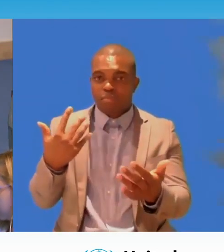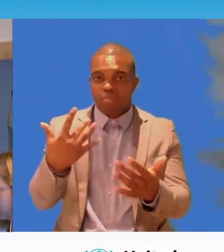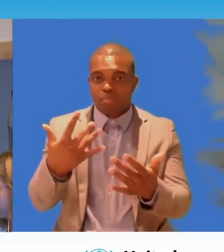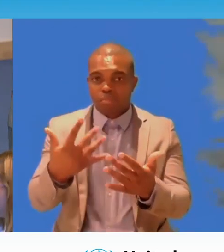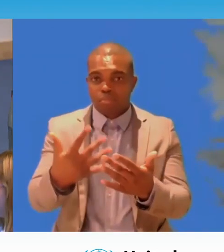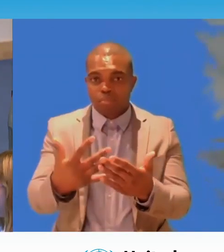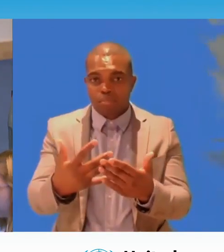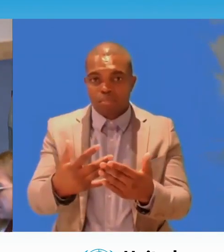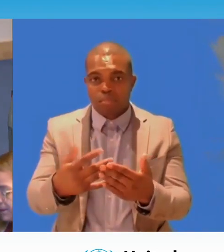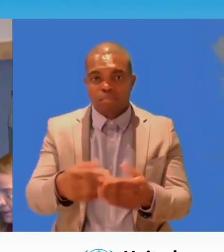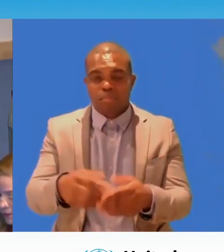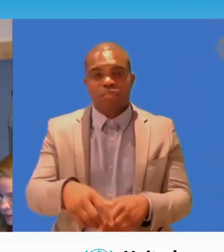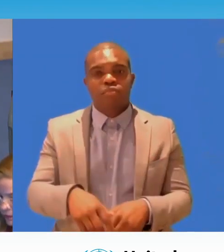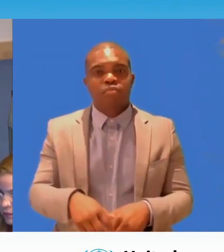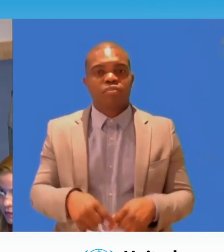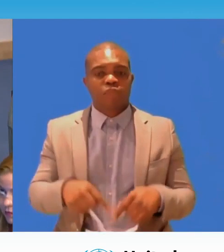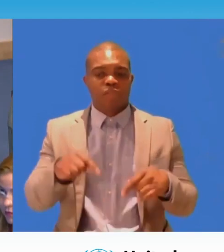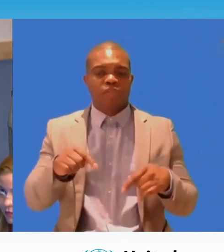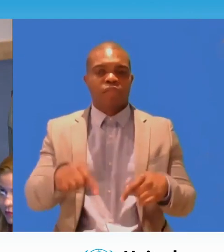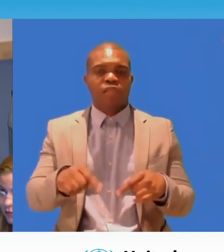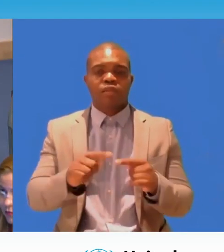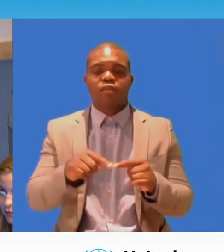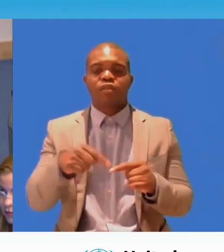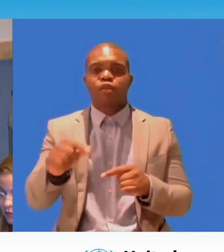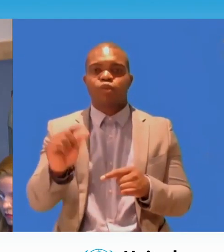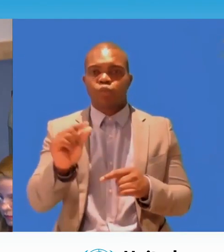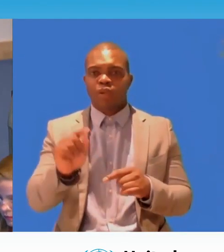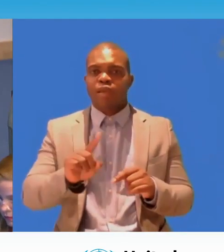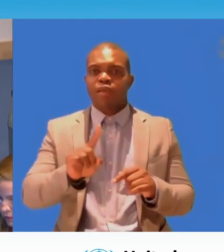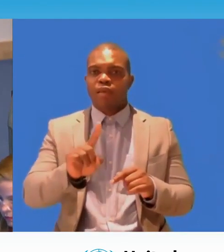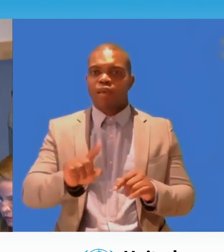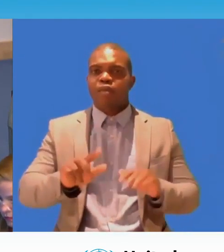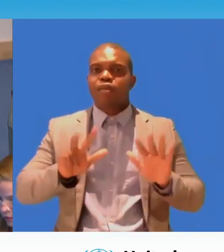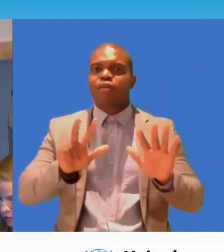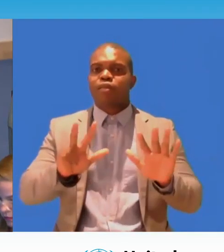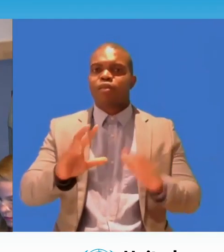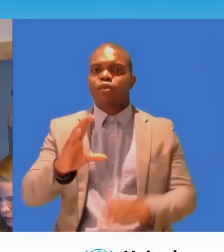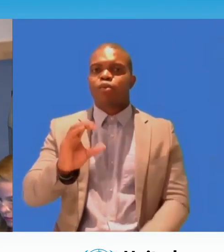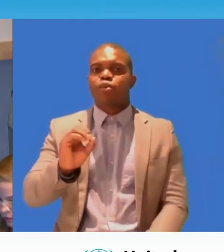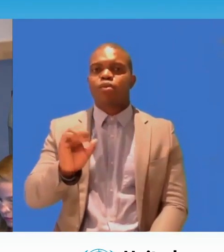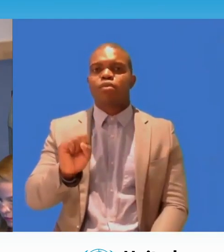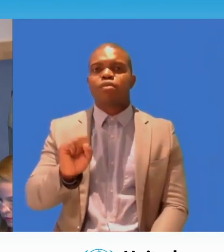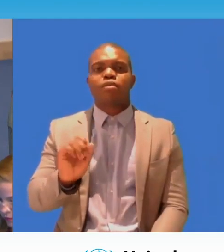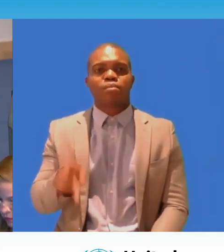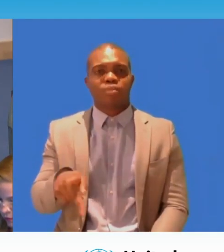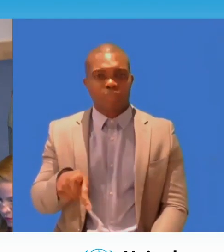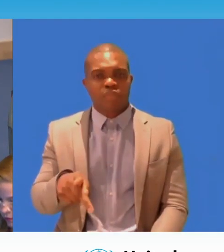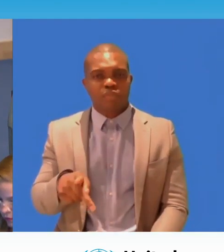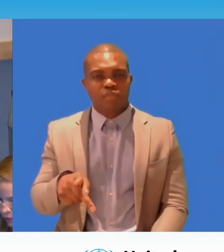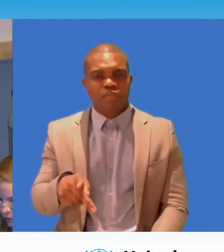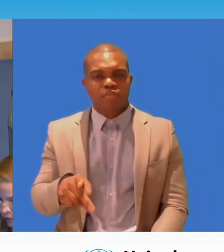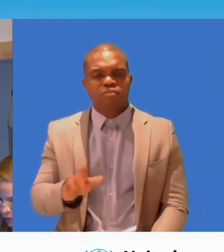on what gains have we been able to make because clearly 18 years ago H we didn't even have the